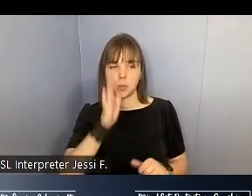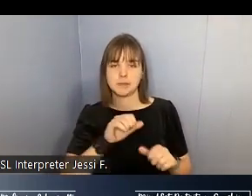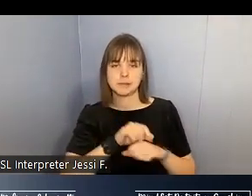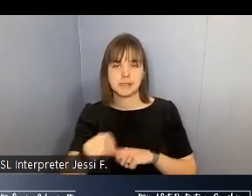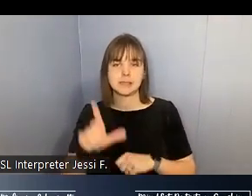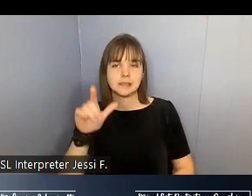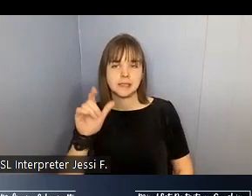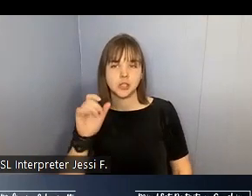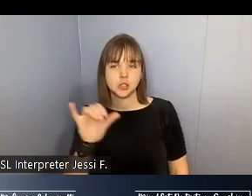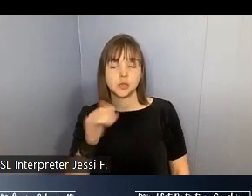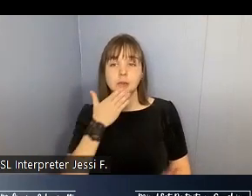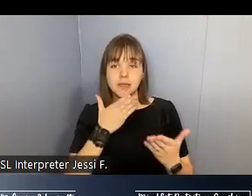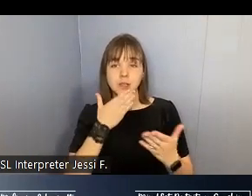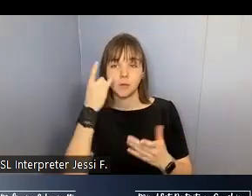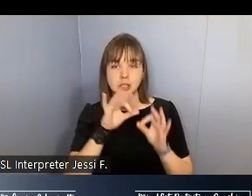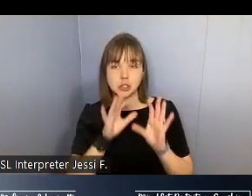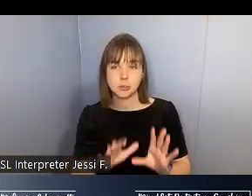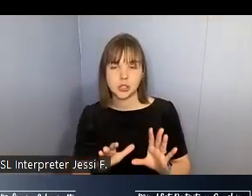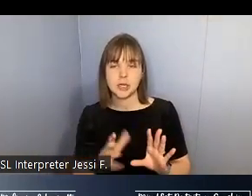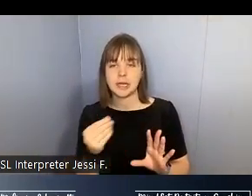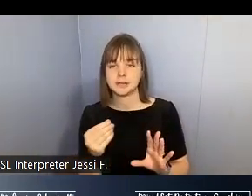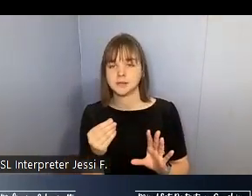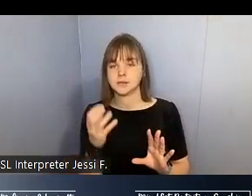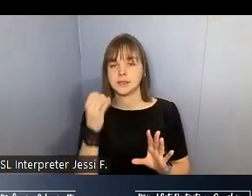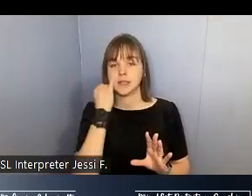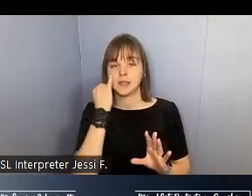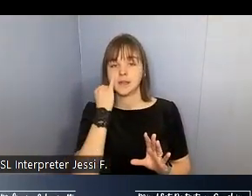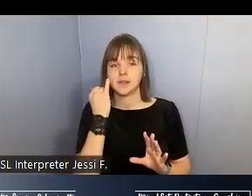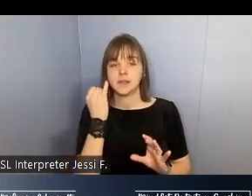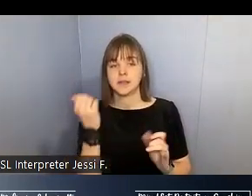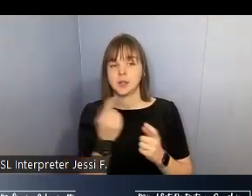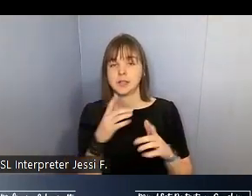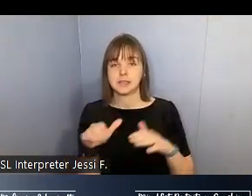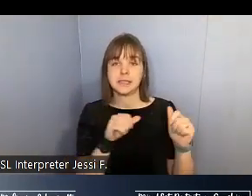So thank you again, Jessi. And for all of you who are leaving, thank you for attending.